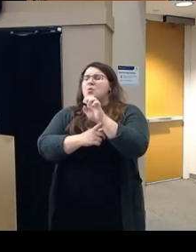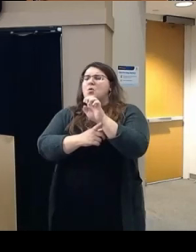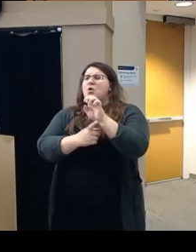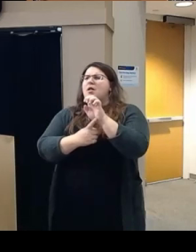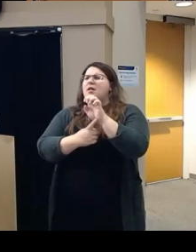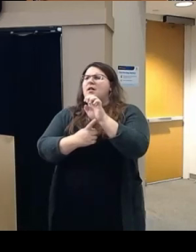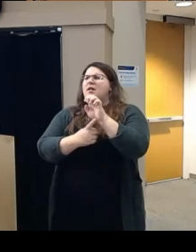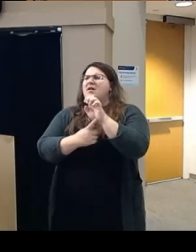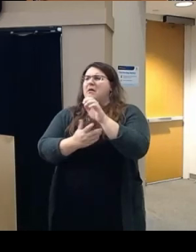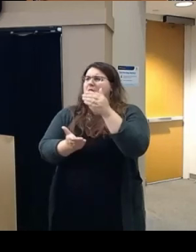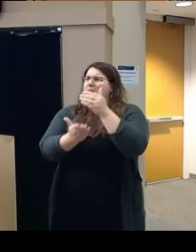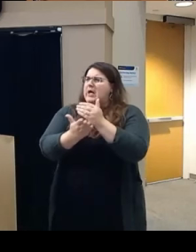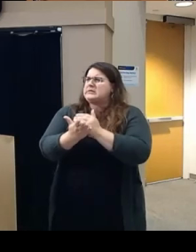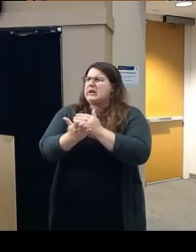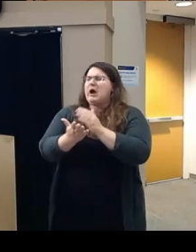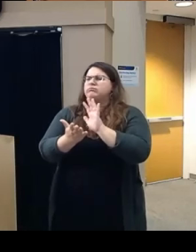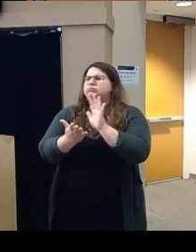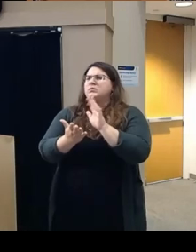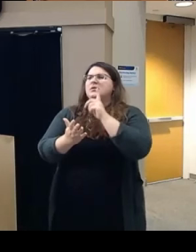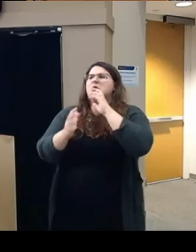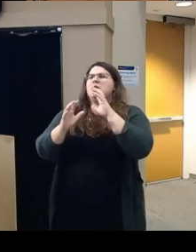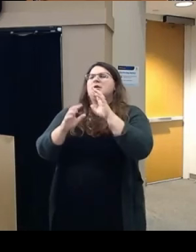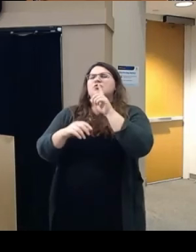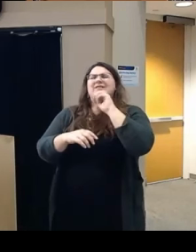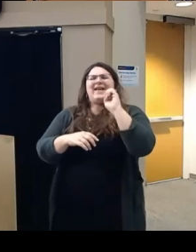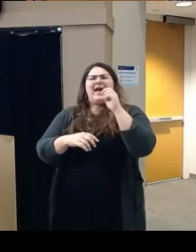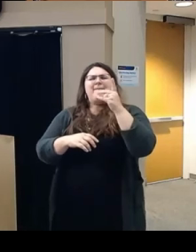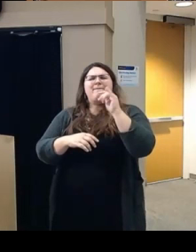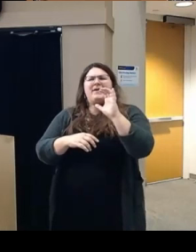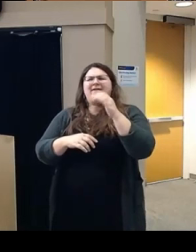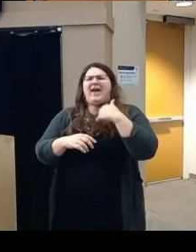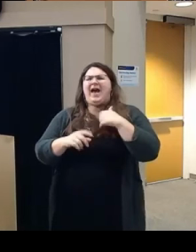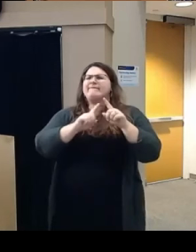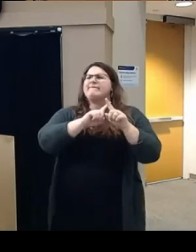Epic so um epic kind of comes as a main bundle and then they have these different modules and